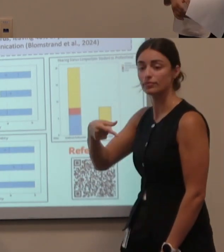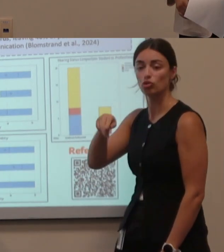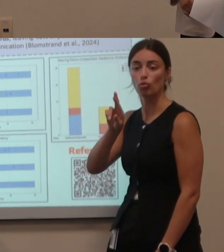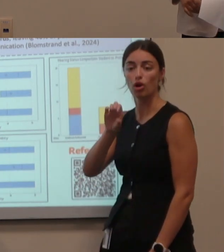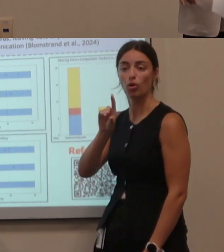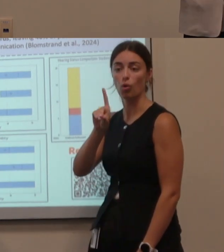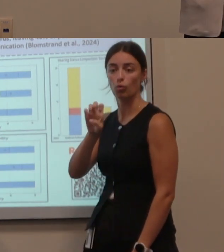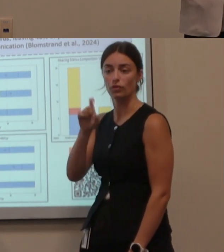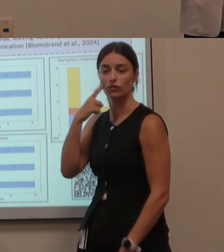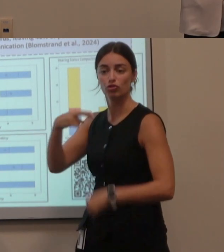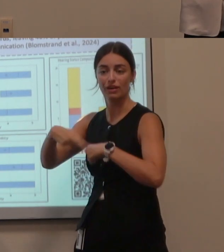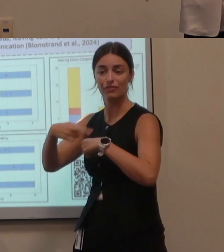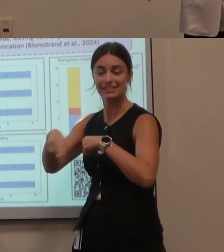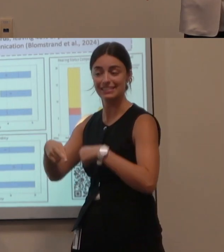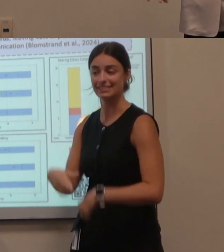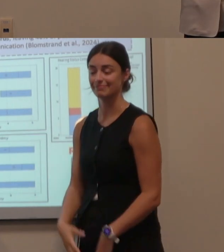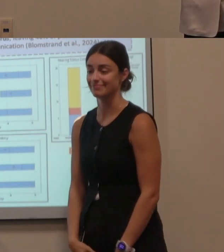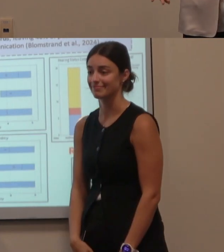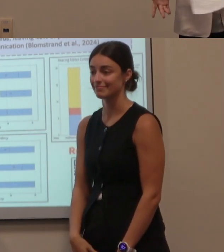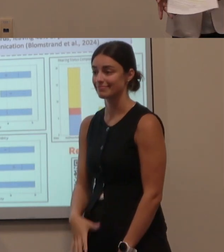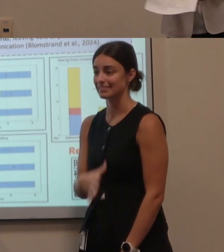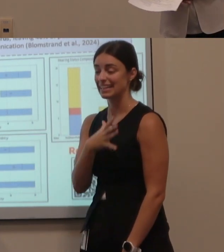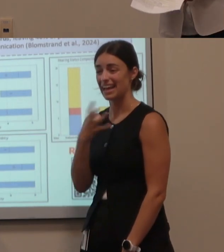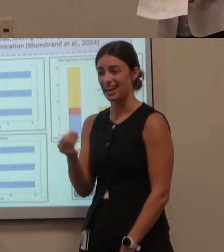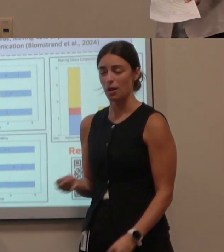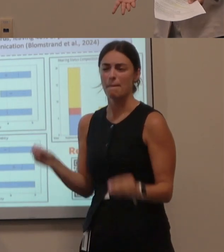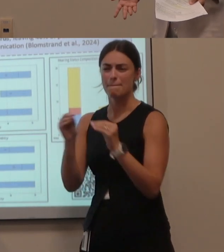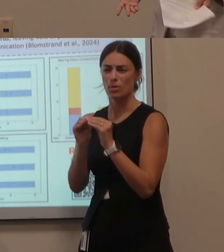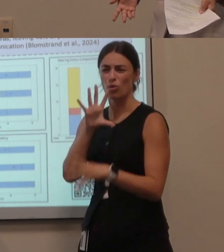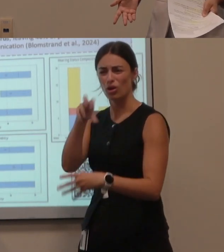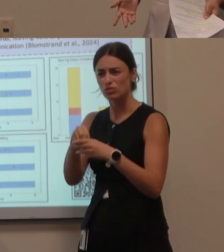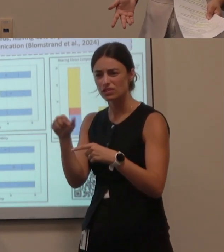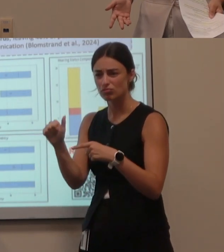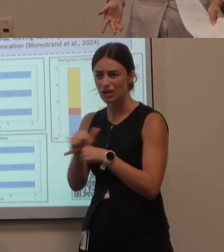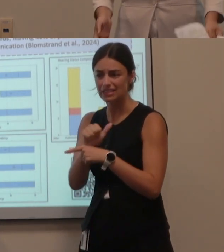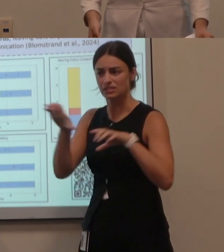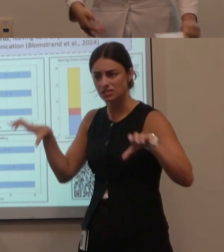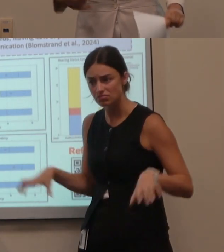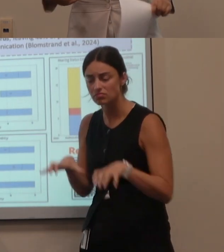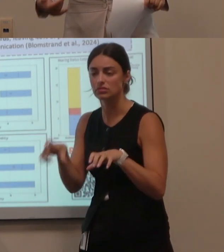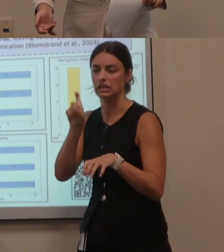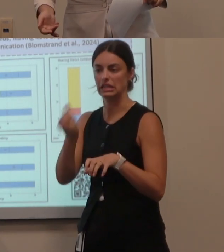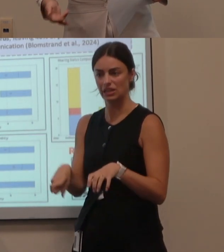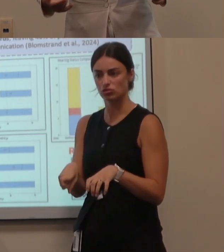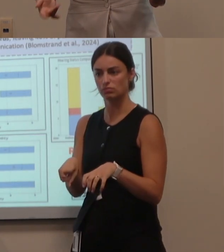and more inclusive practices need to be adopted so that we can fully protect our patients